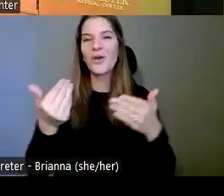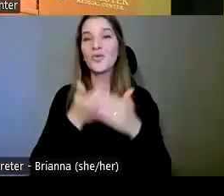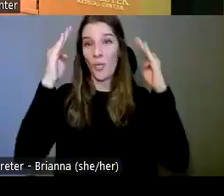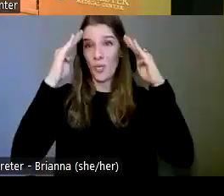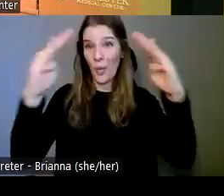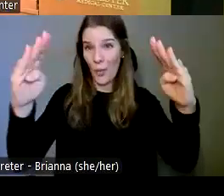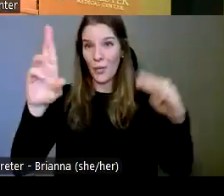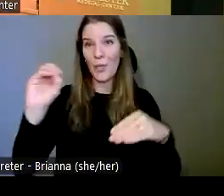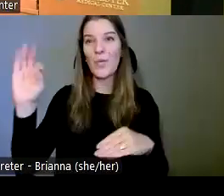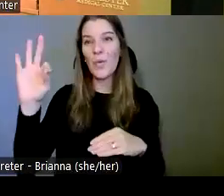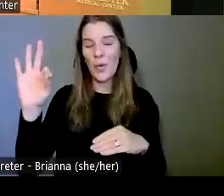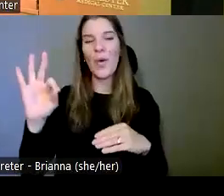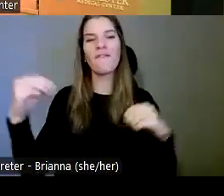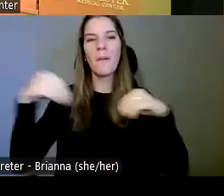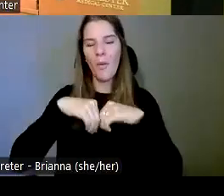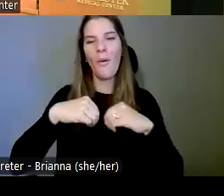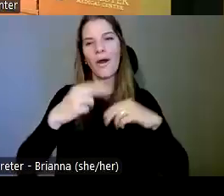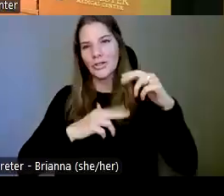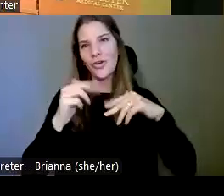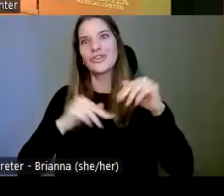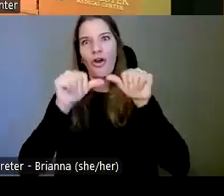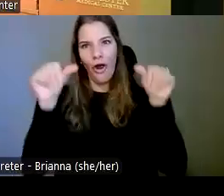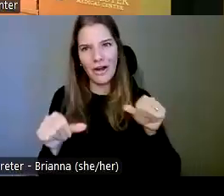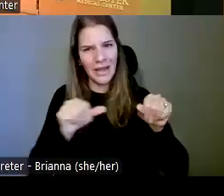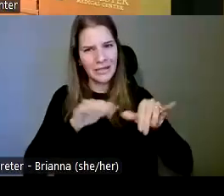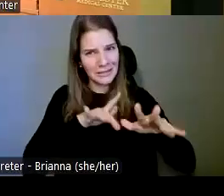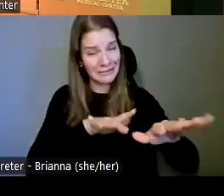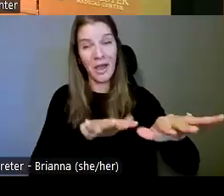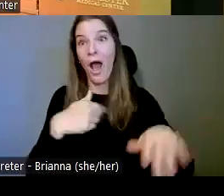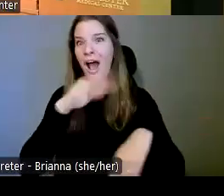got in more deeper into construction and architecture. Never thought it would be. And